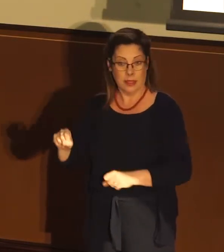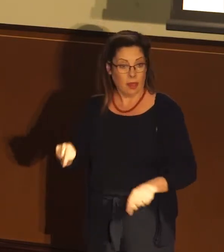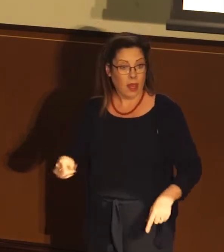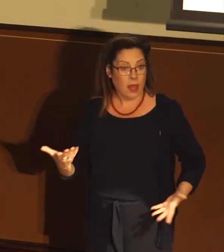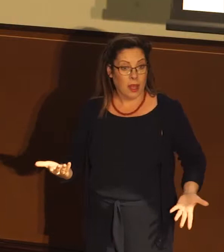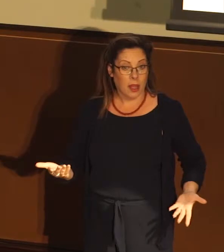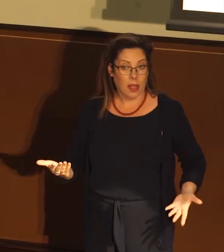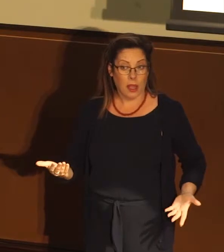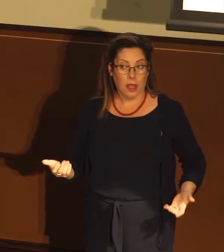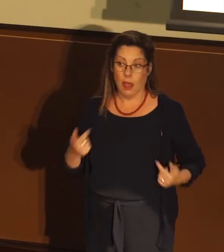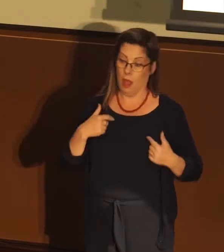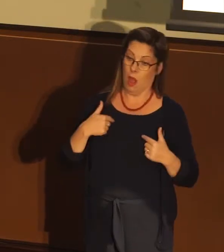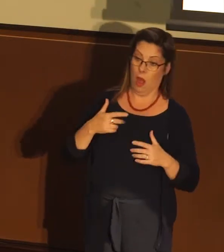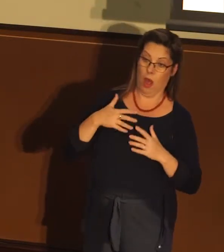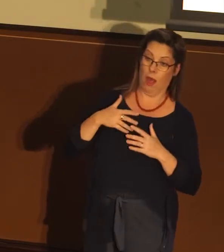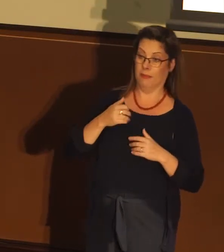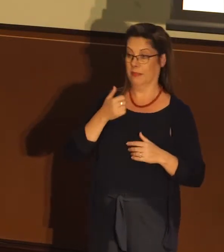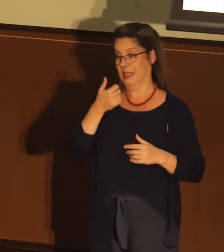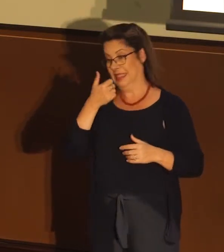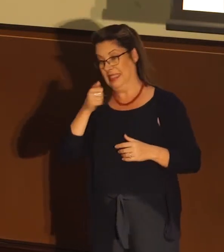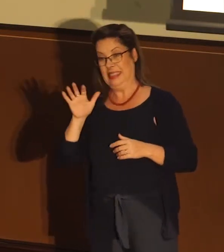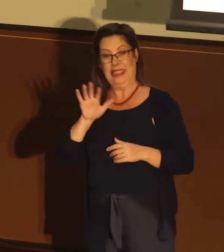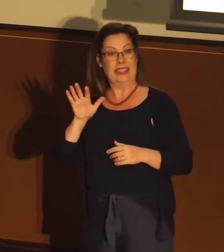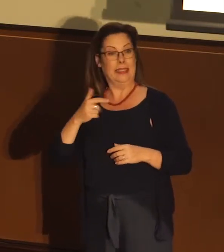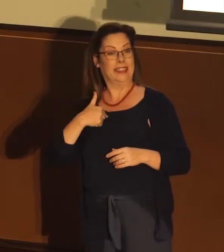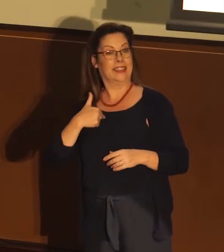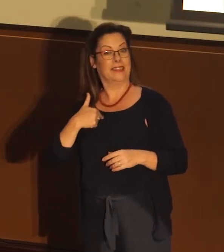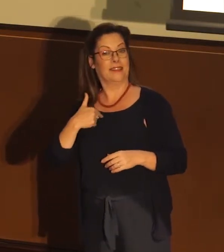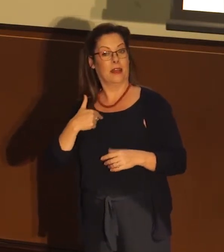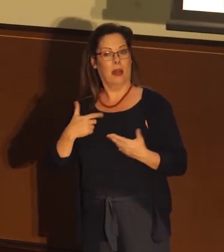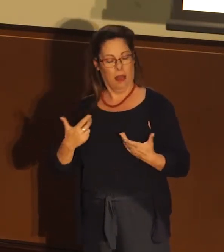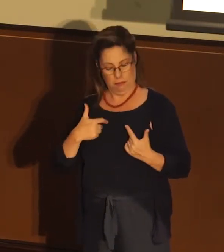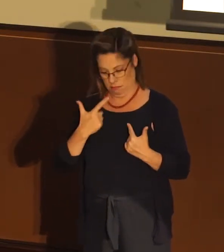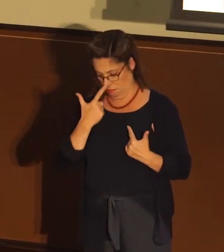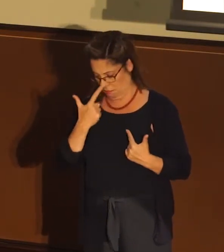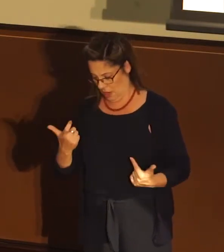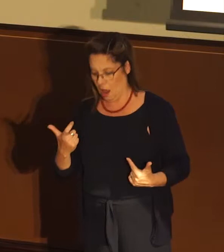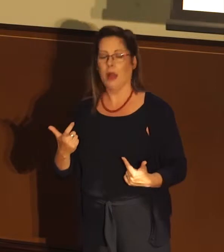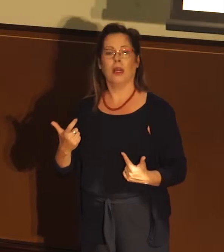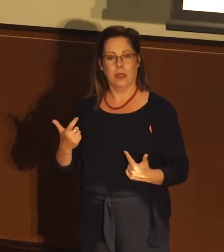I'm in my 60s. And I have been extremely lucky to have gone through